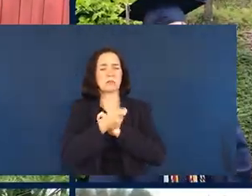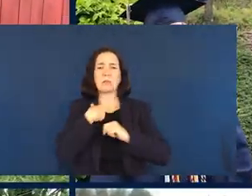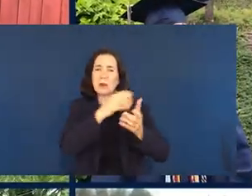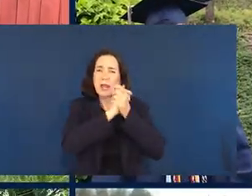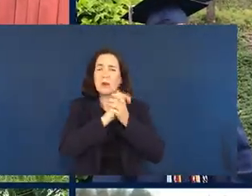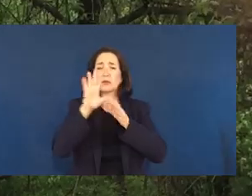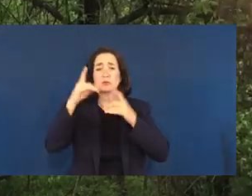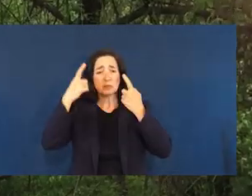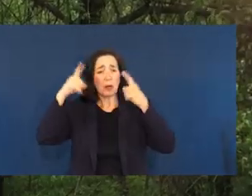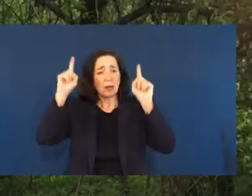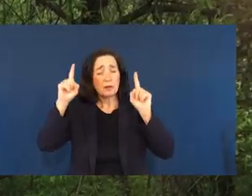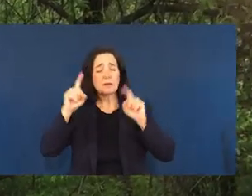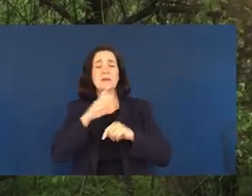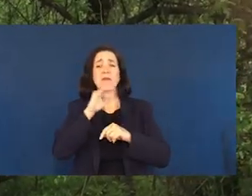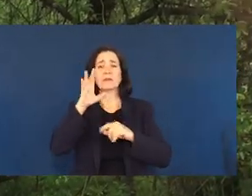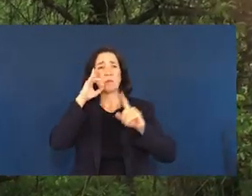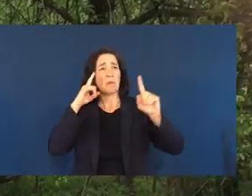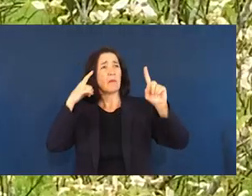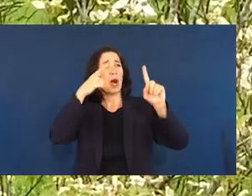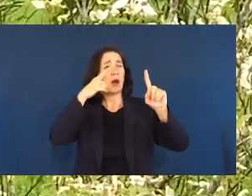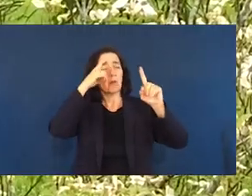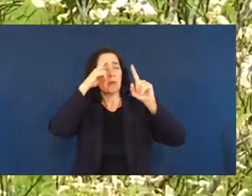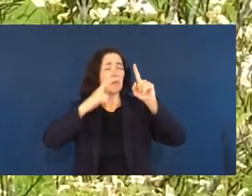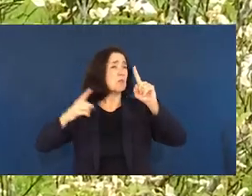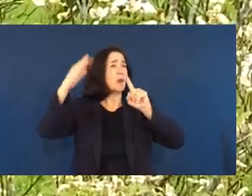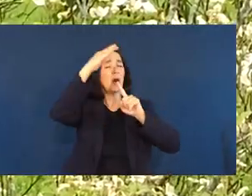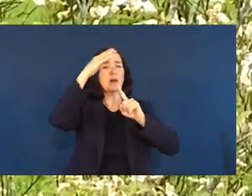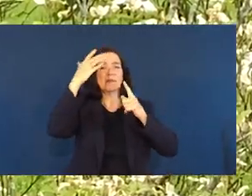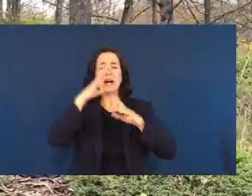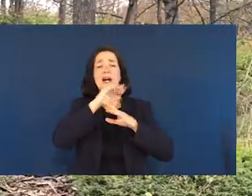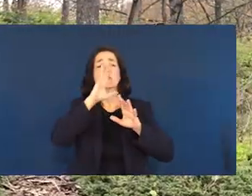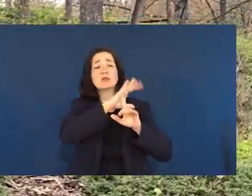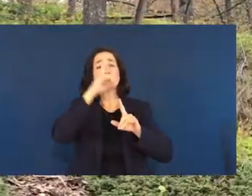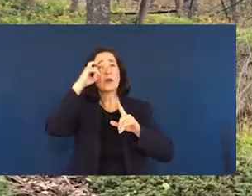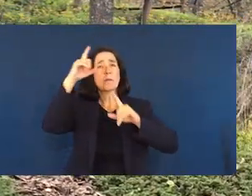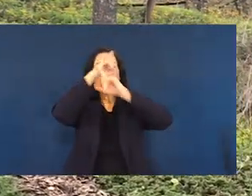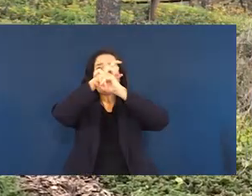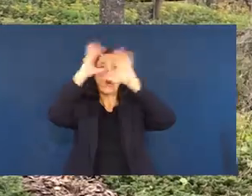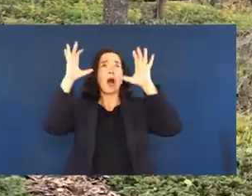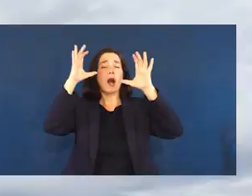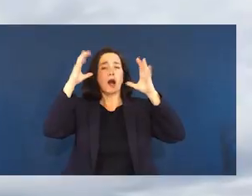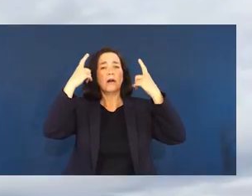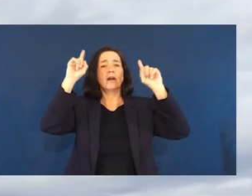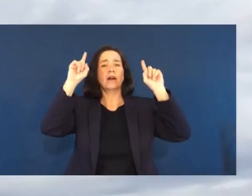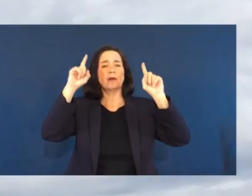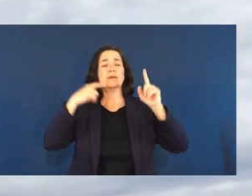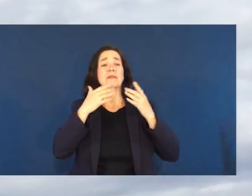We congratulate them on their accomplishments, the milestones that have been surpassed and on the dreams that have been realized.